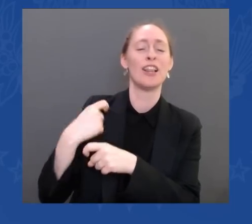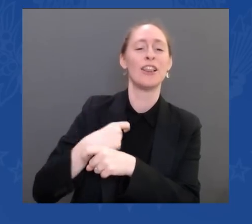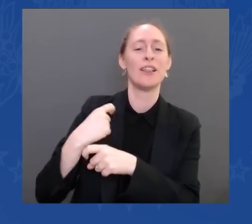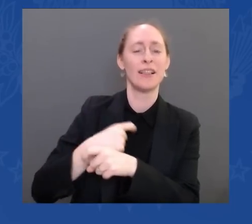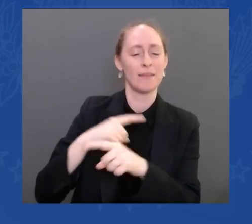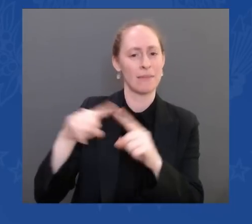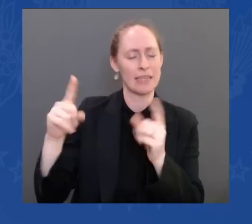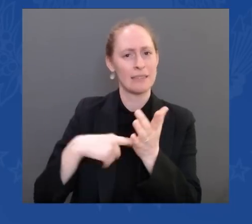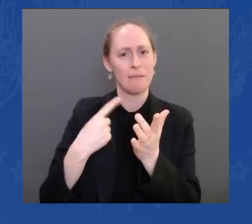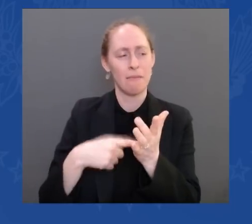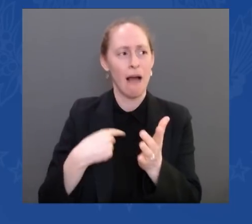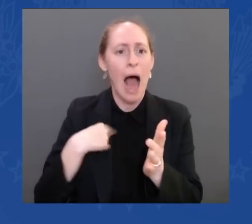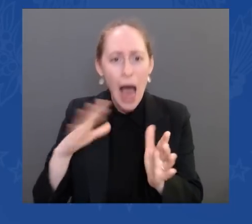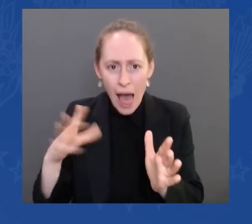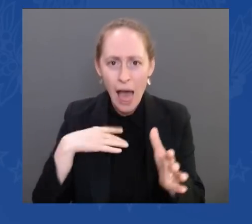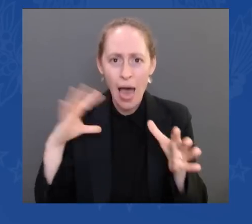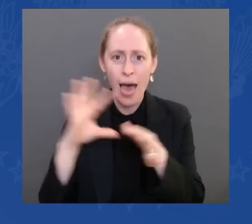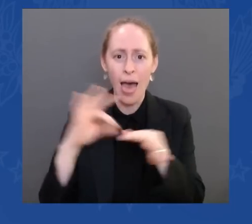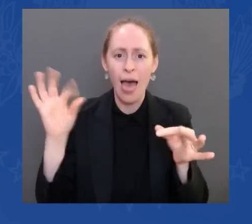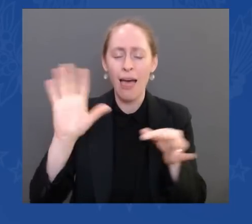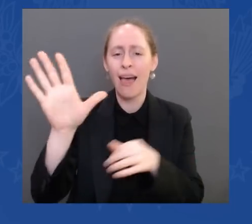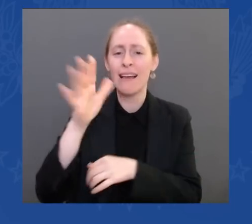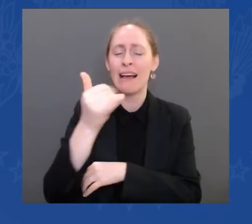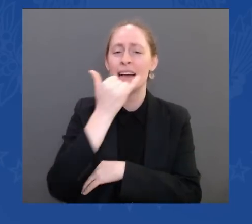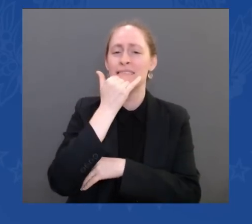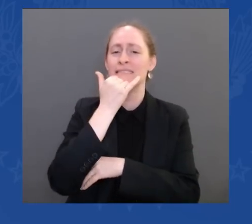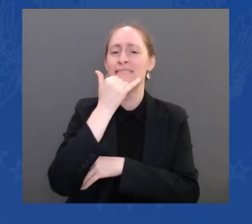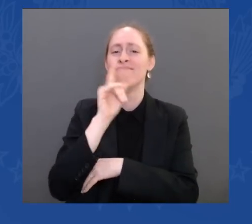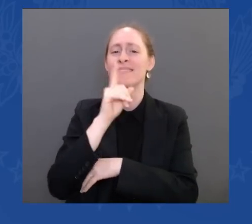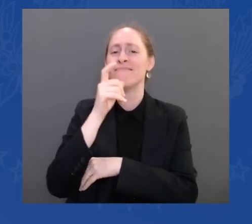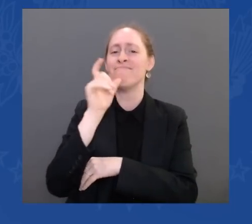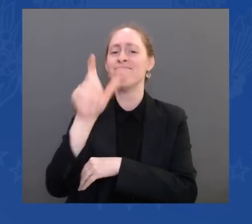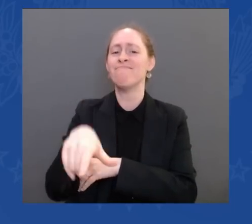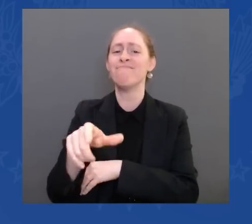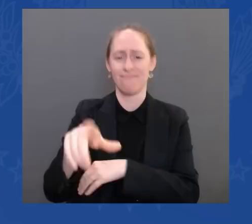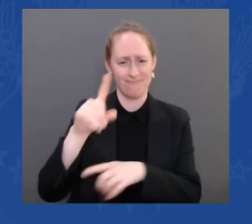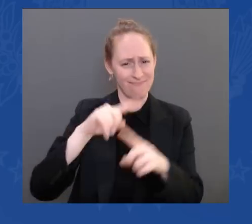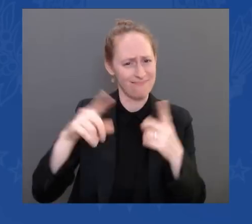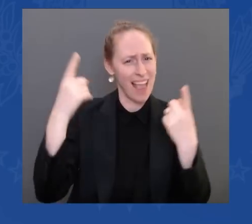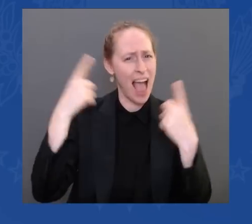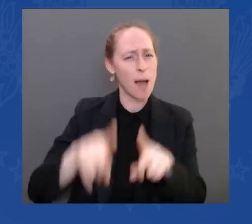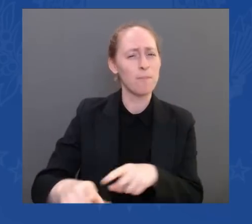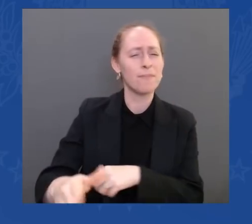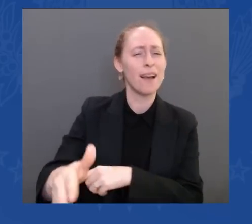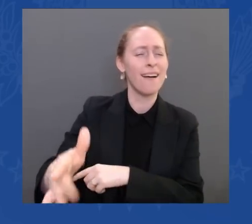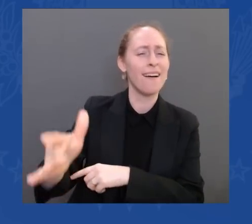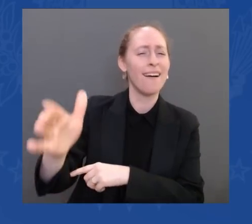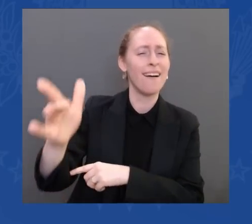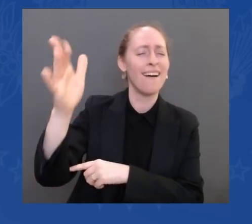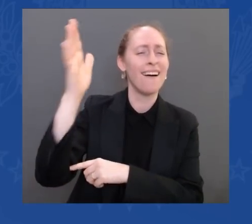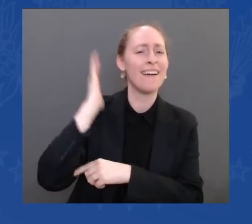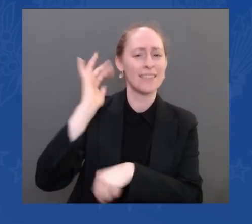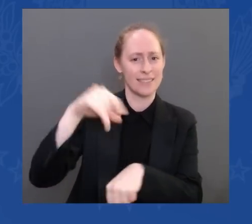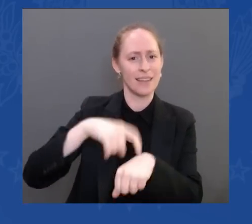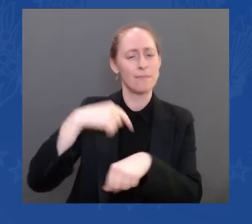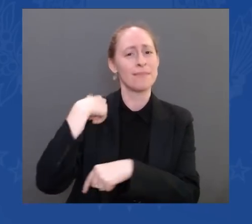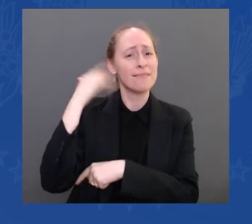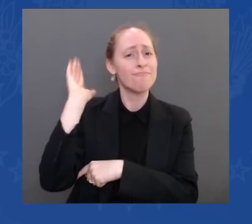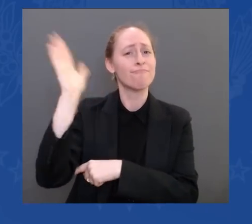But, at any rate, I -- years ago, when I first started talking to this -- for this job, I said, "Please take your seats."